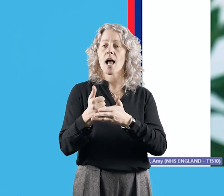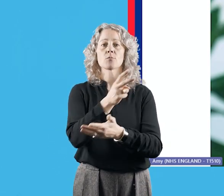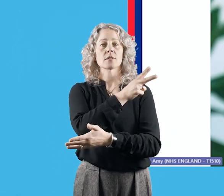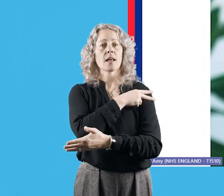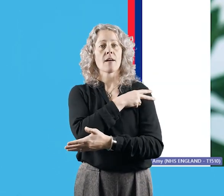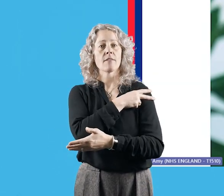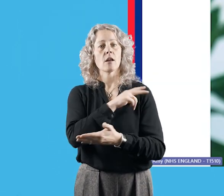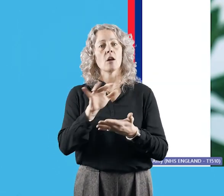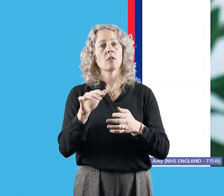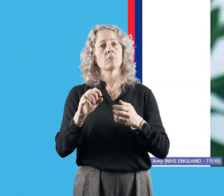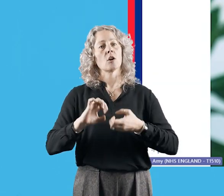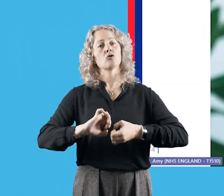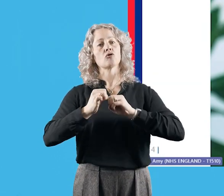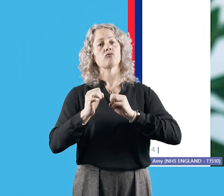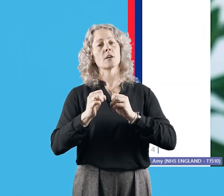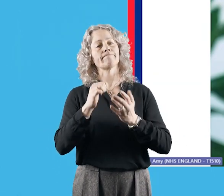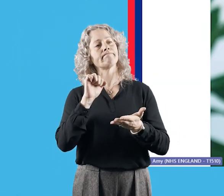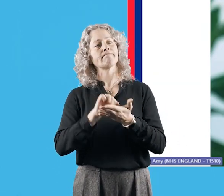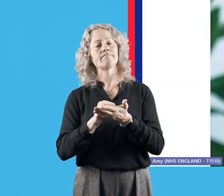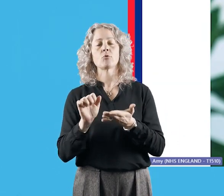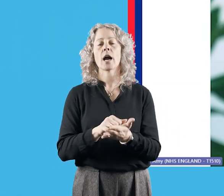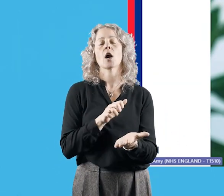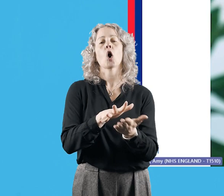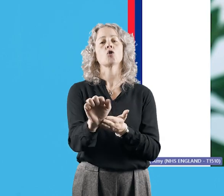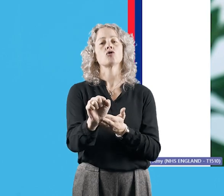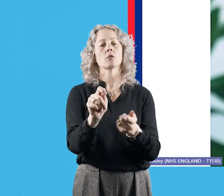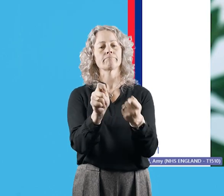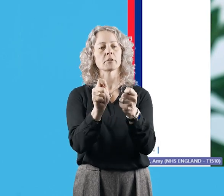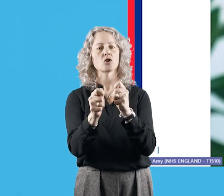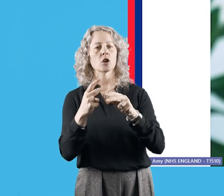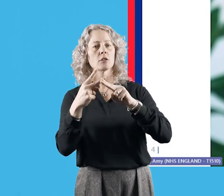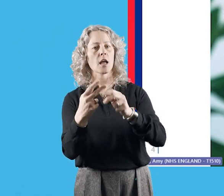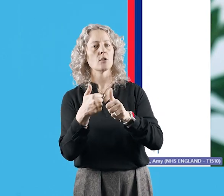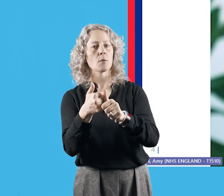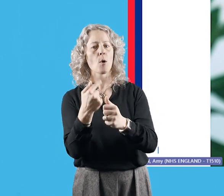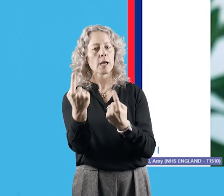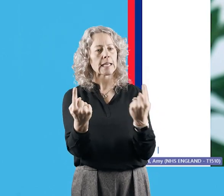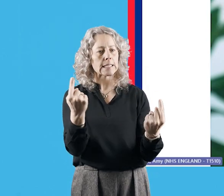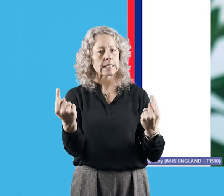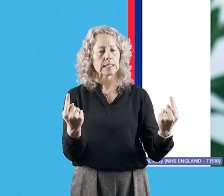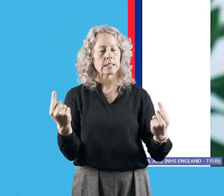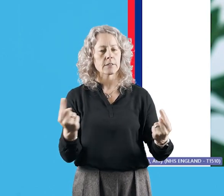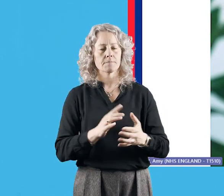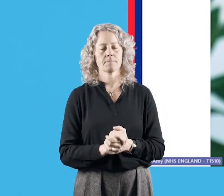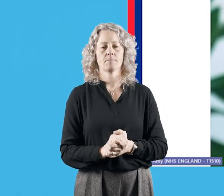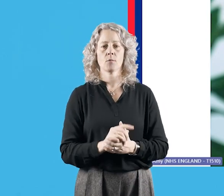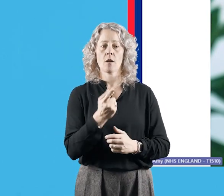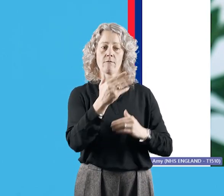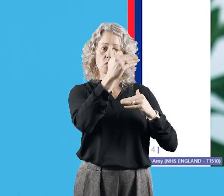services create the right culture to adapt care and support to each person's needs. The first part of the training